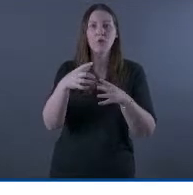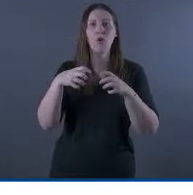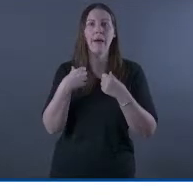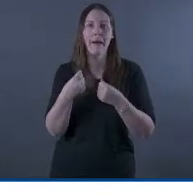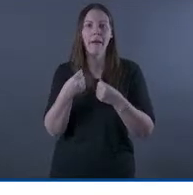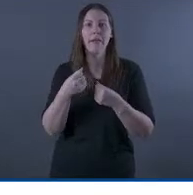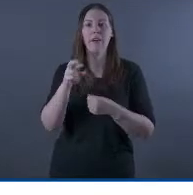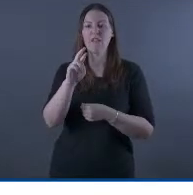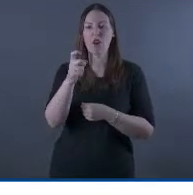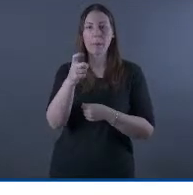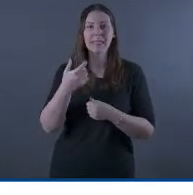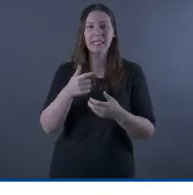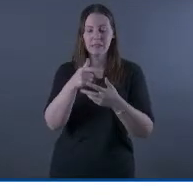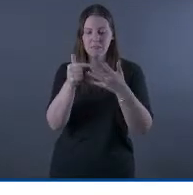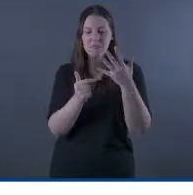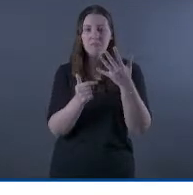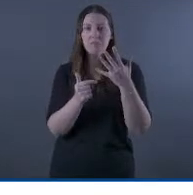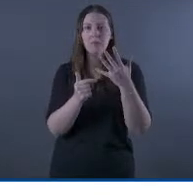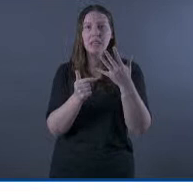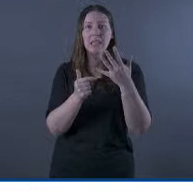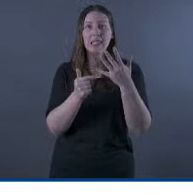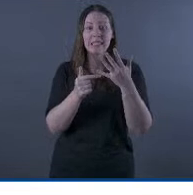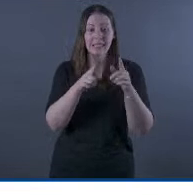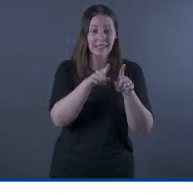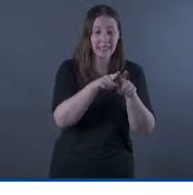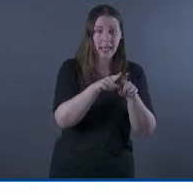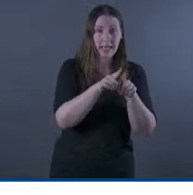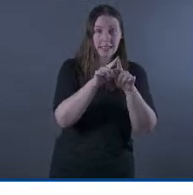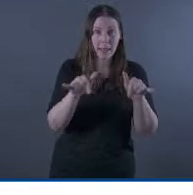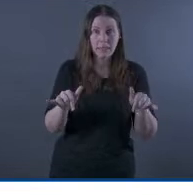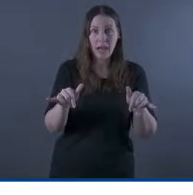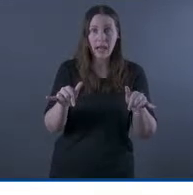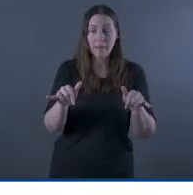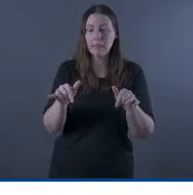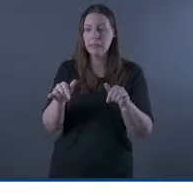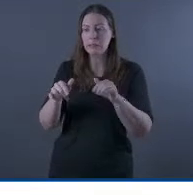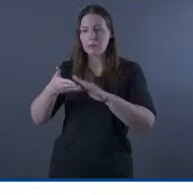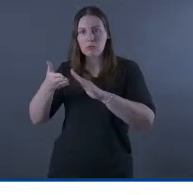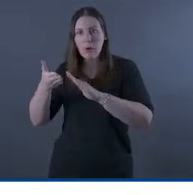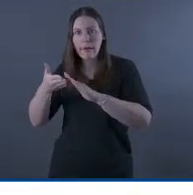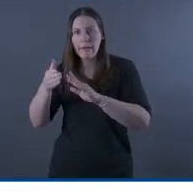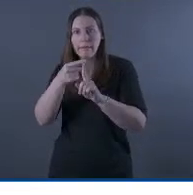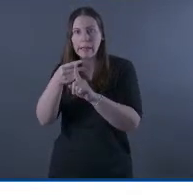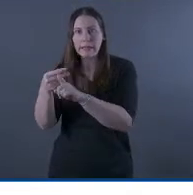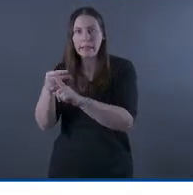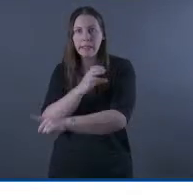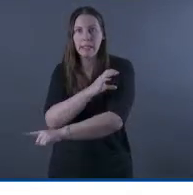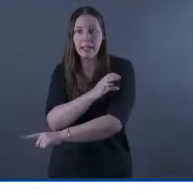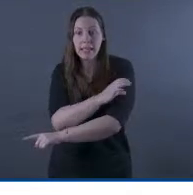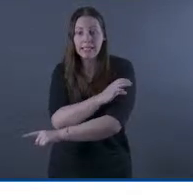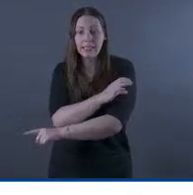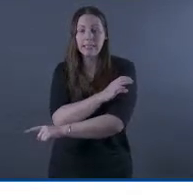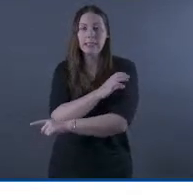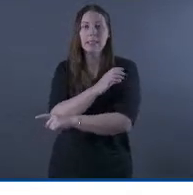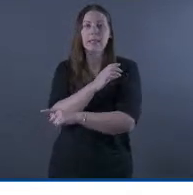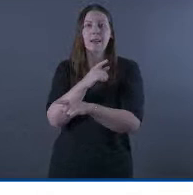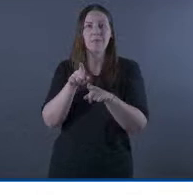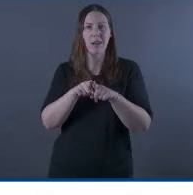and at the same time, we're trying to also run vaccine clinics and contribute staff to our community vaccine center.